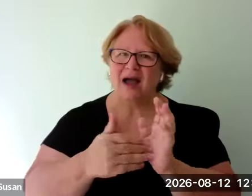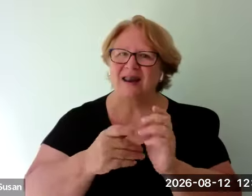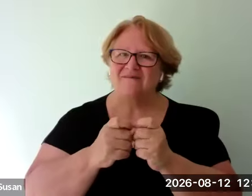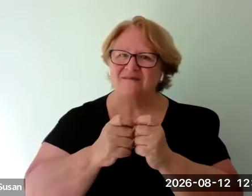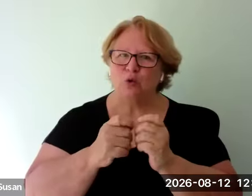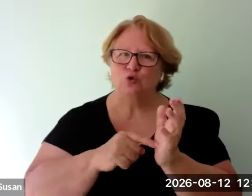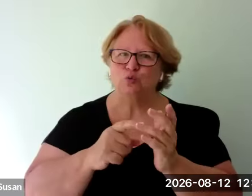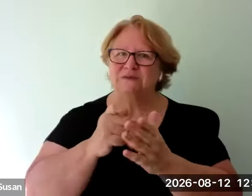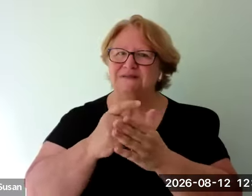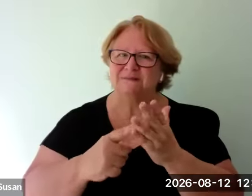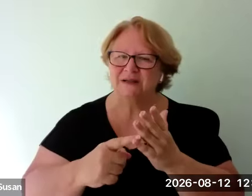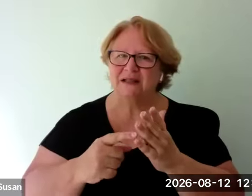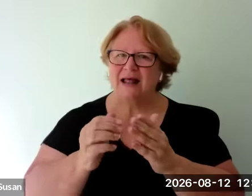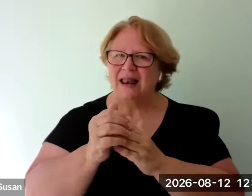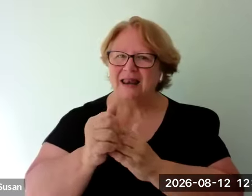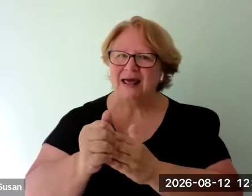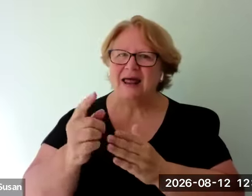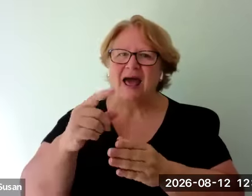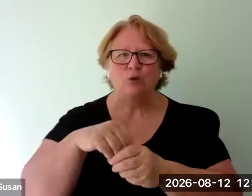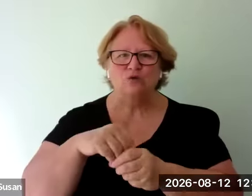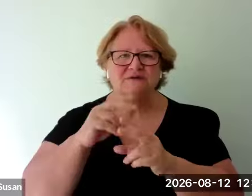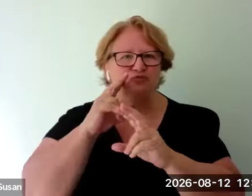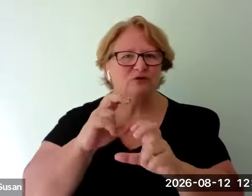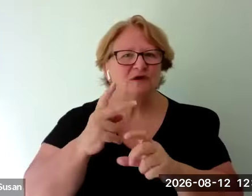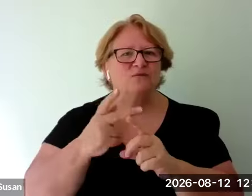would describe how the experience would be used to